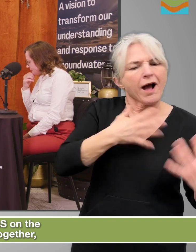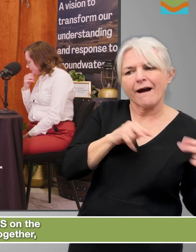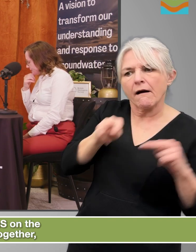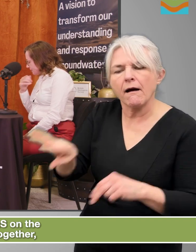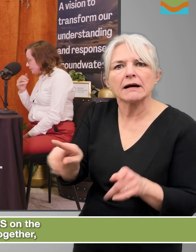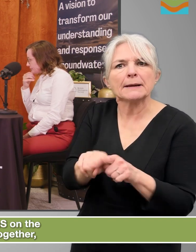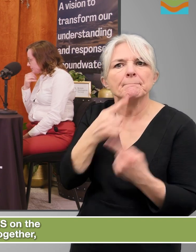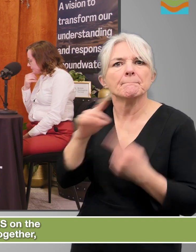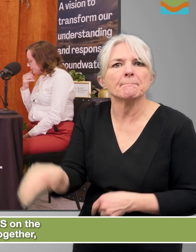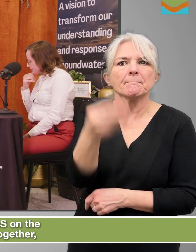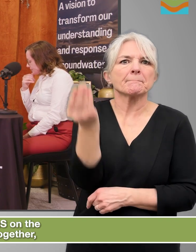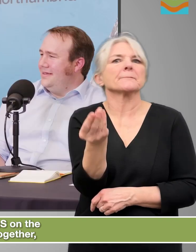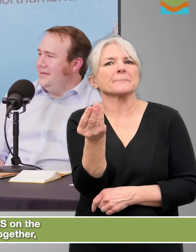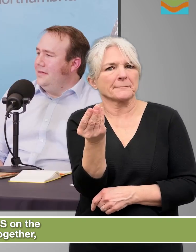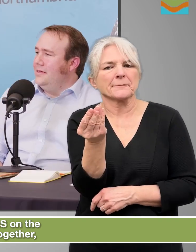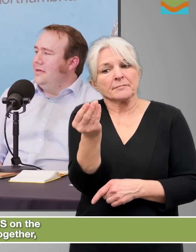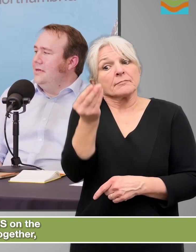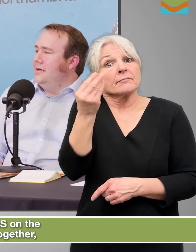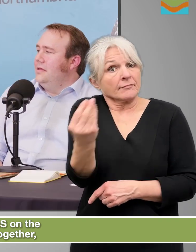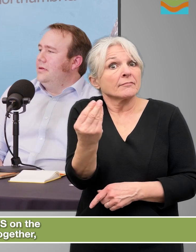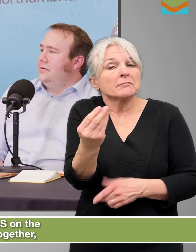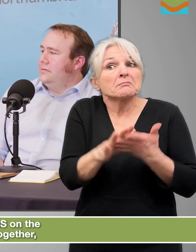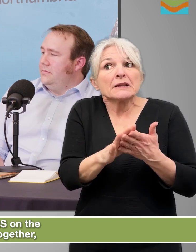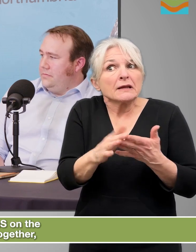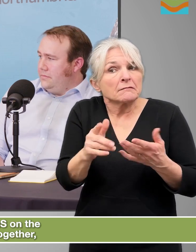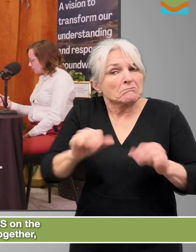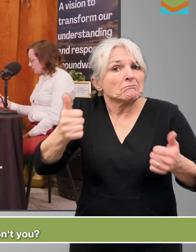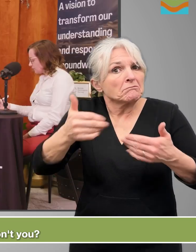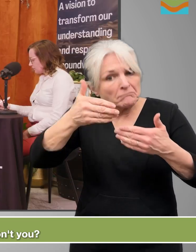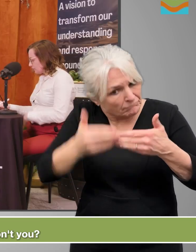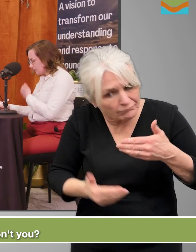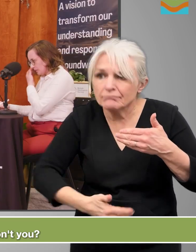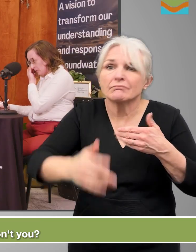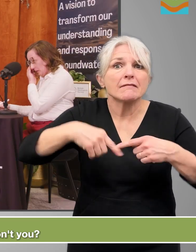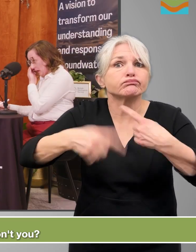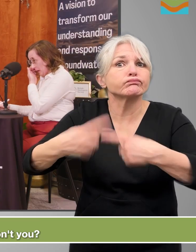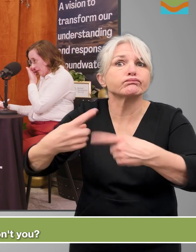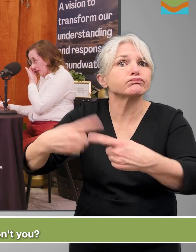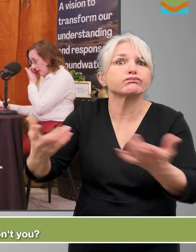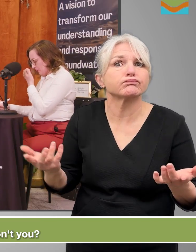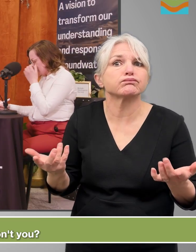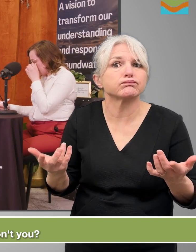But talking about the future, BGS on the back of the work we've done together, you now have a new project, don't you?